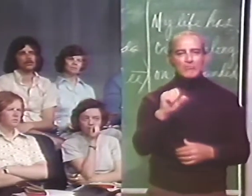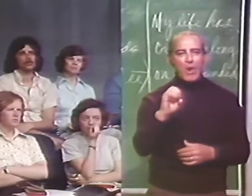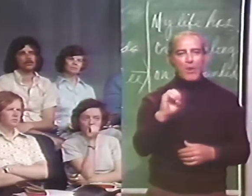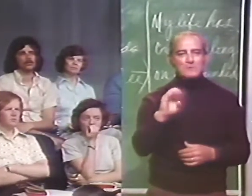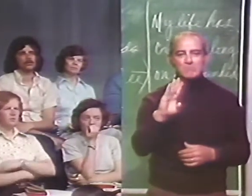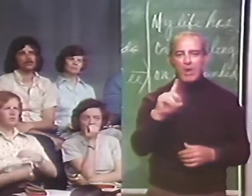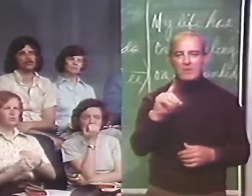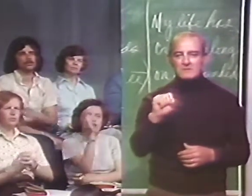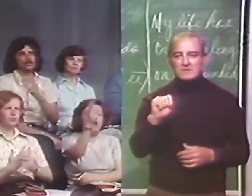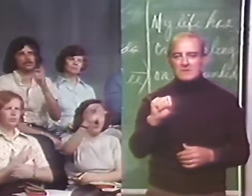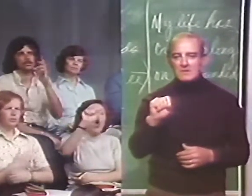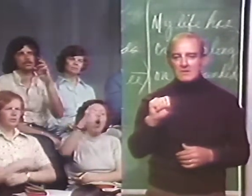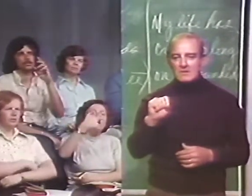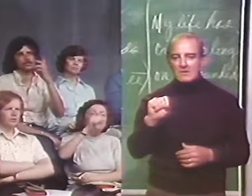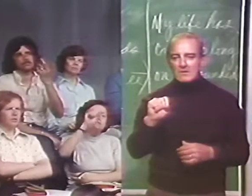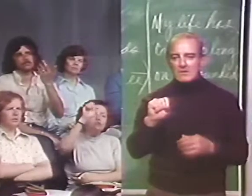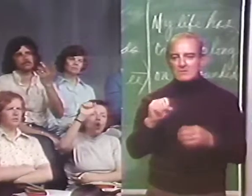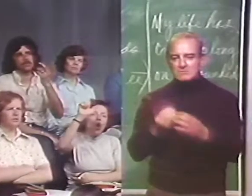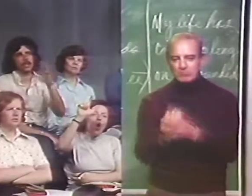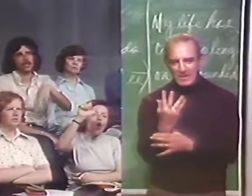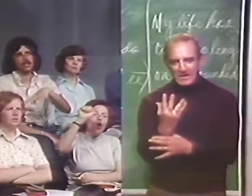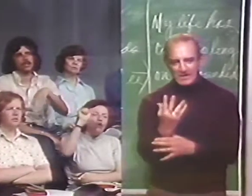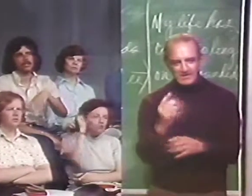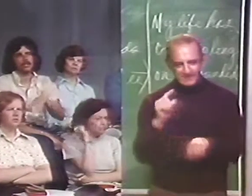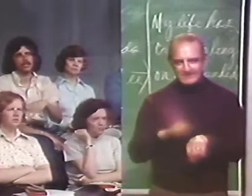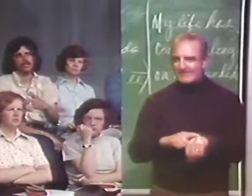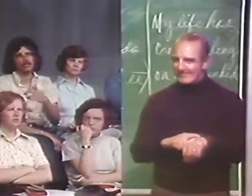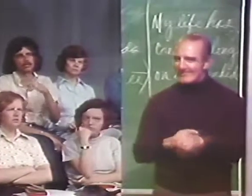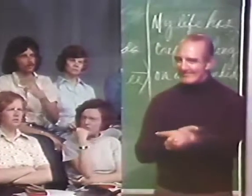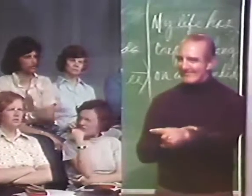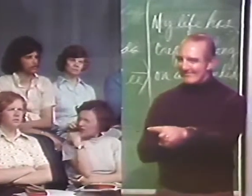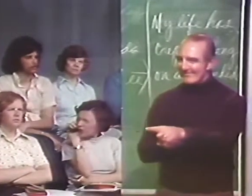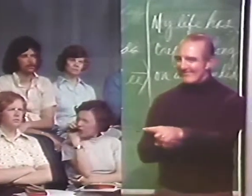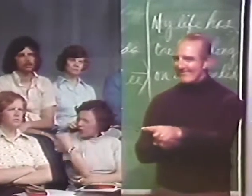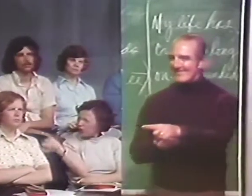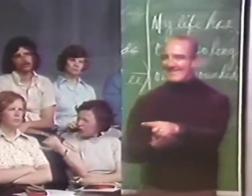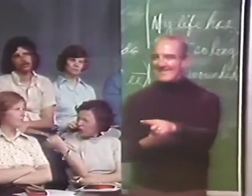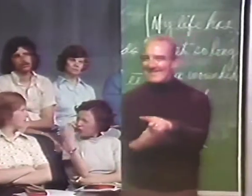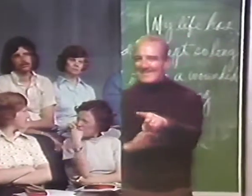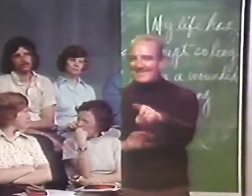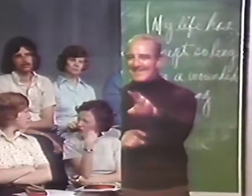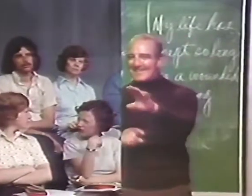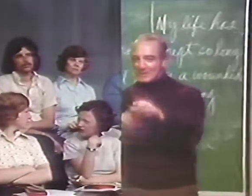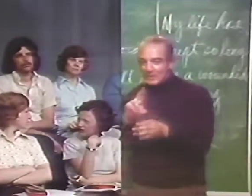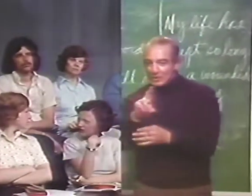WHEN DO THEY BLOOM? ROSEBUDS? SPRING.